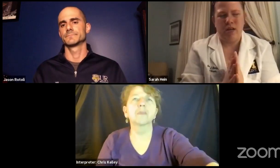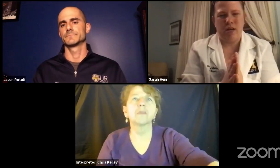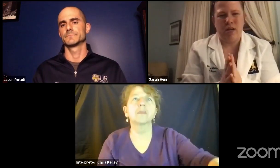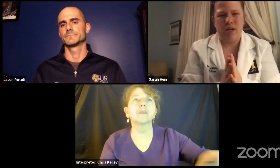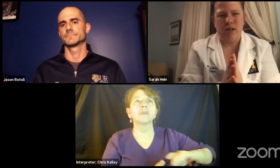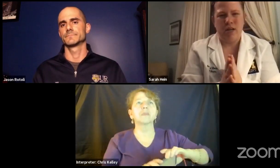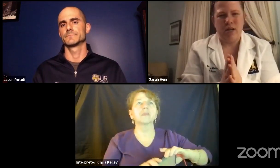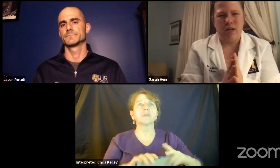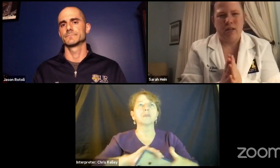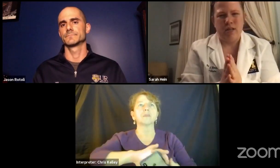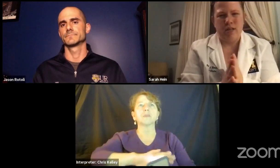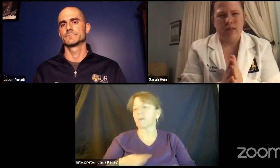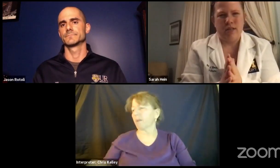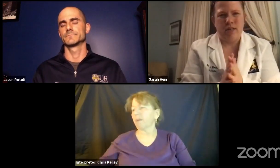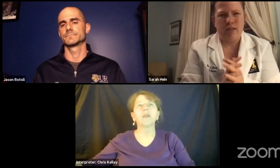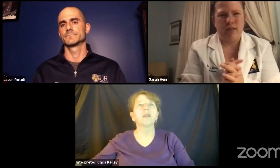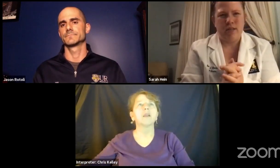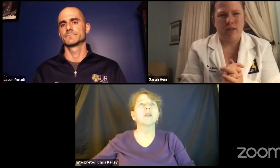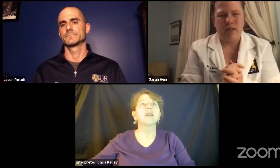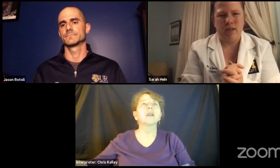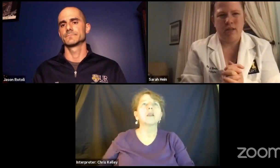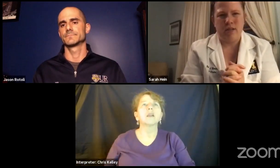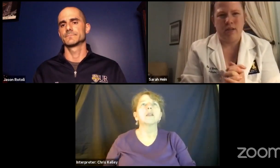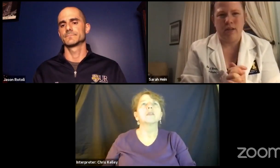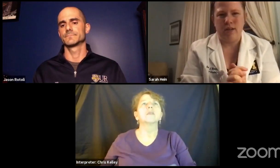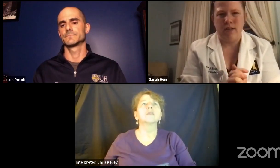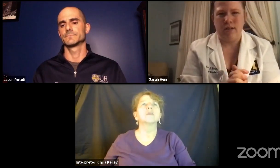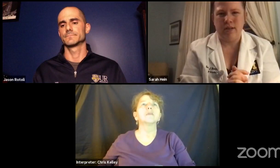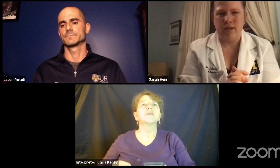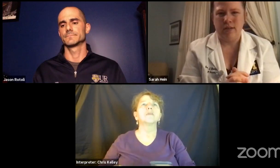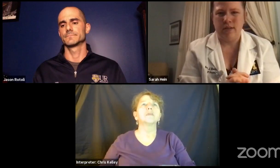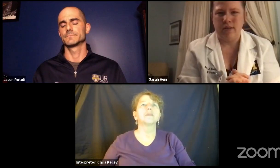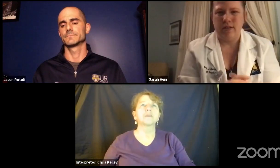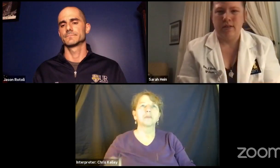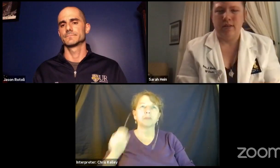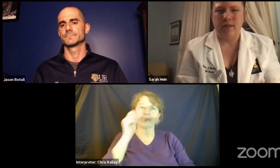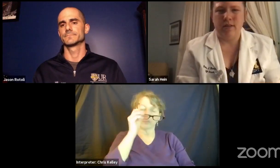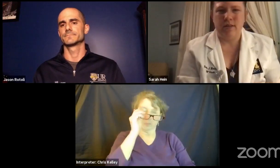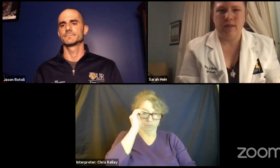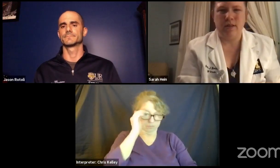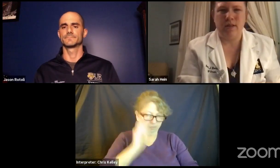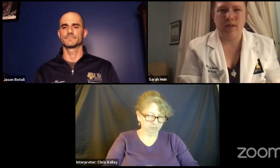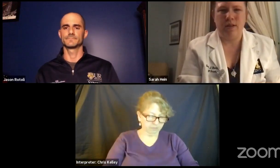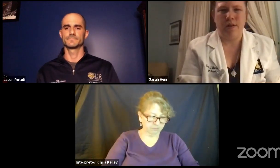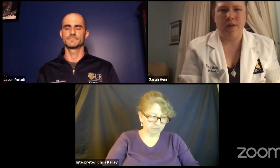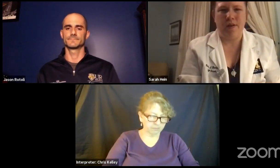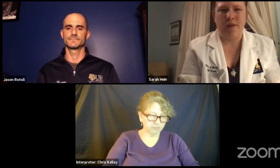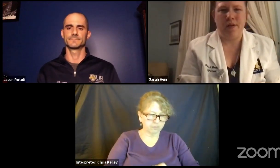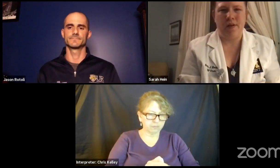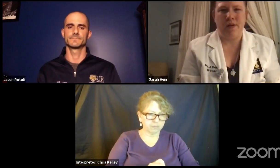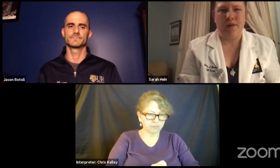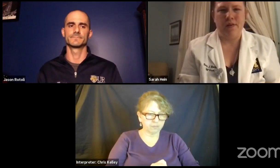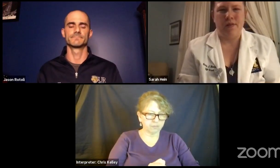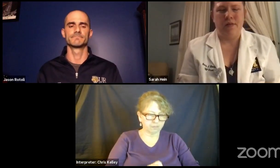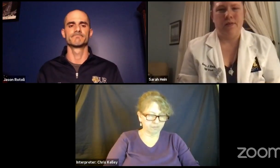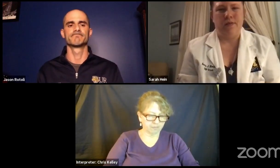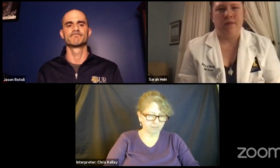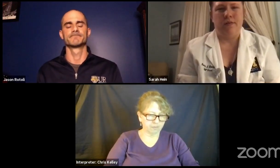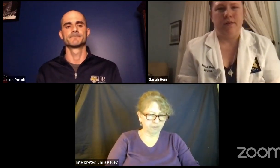What if we... That will end the webinar. Yeah, that's